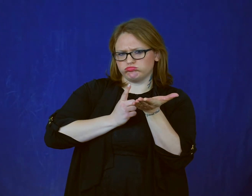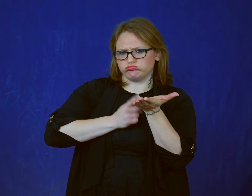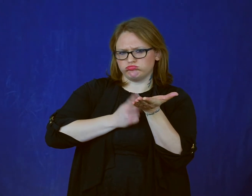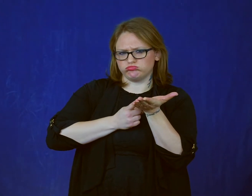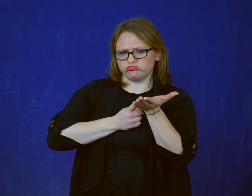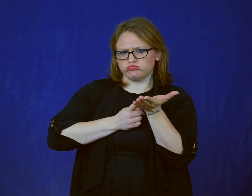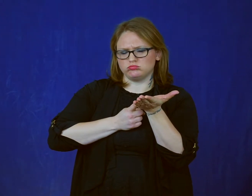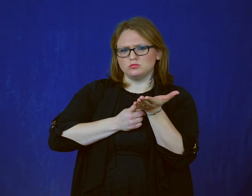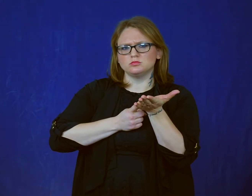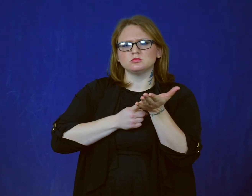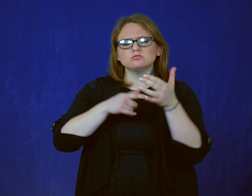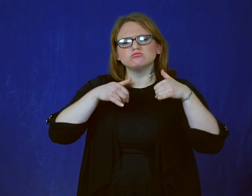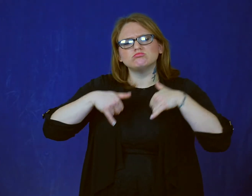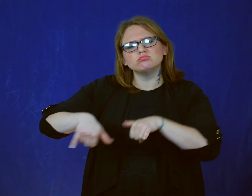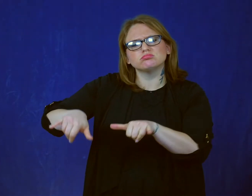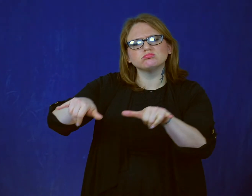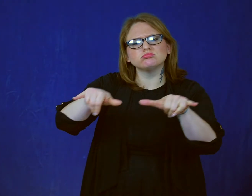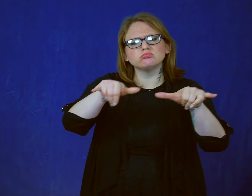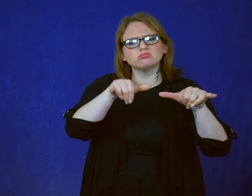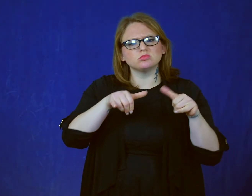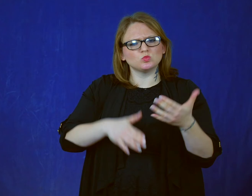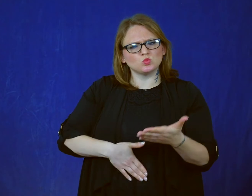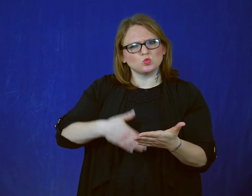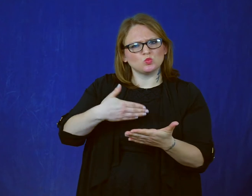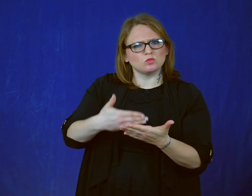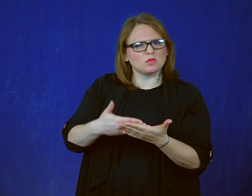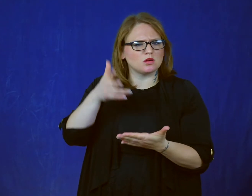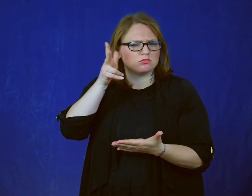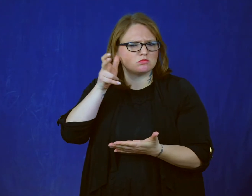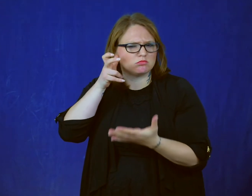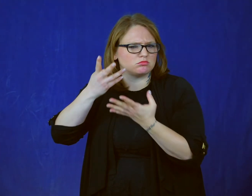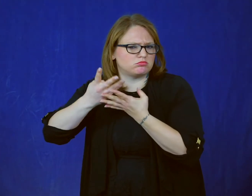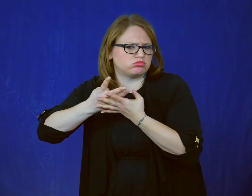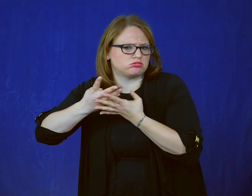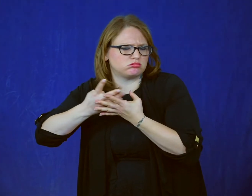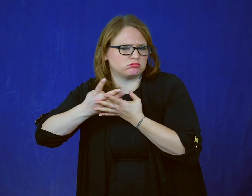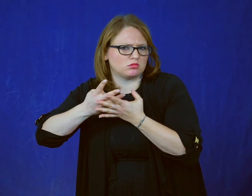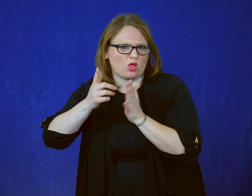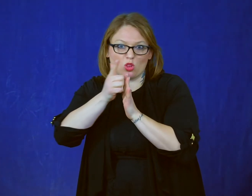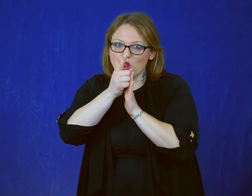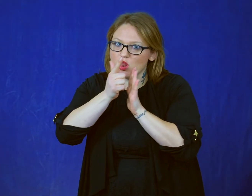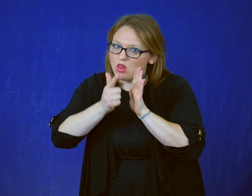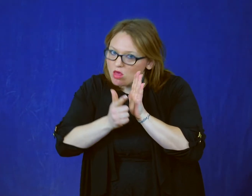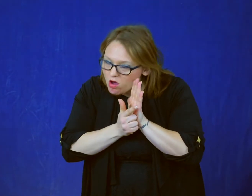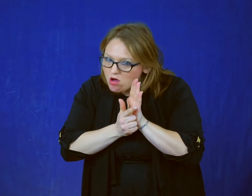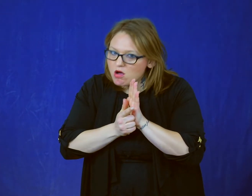First, Minnesota adopted the Universal Newborn